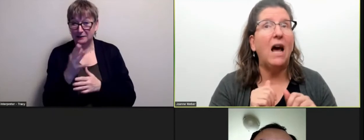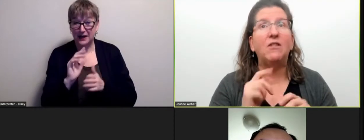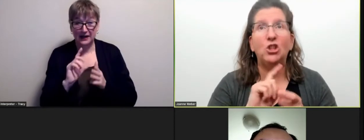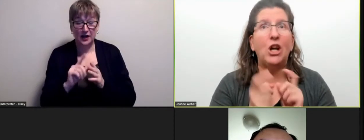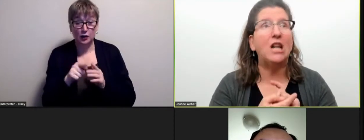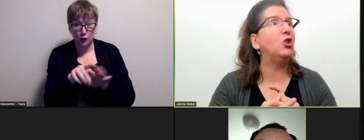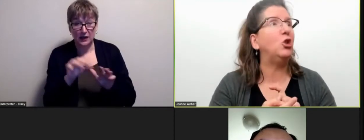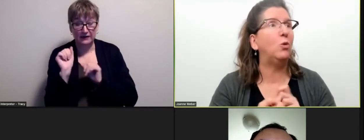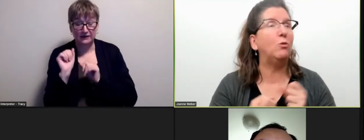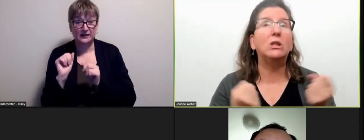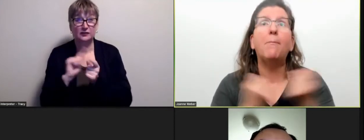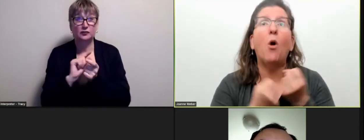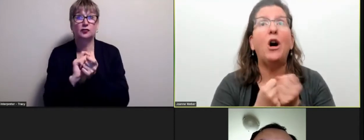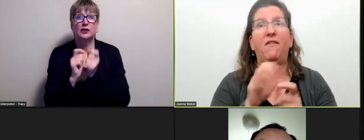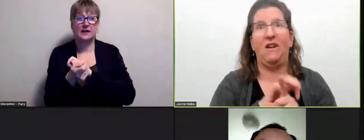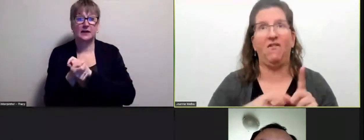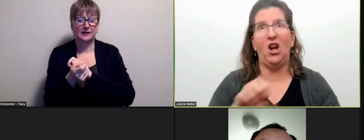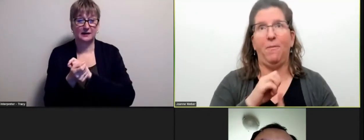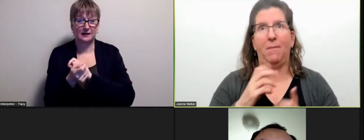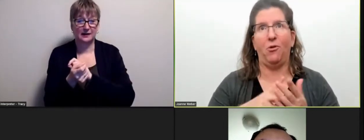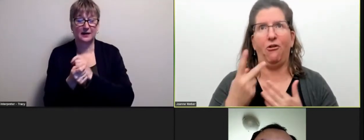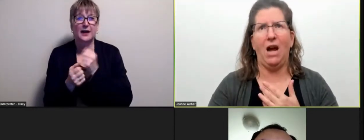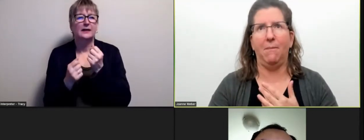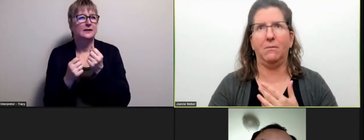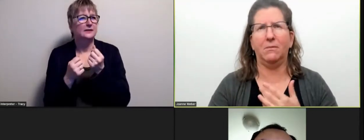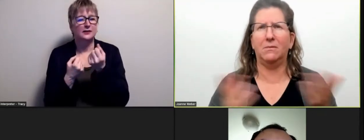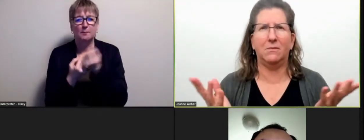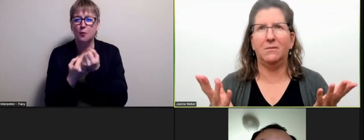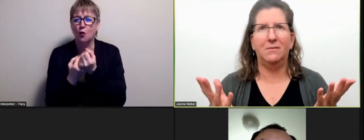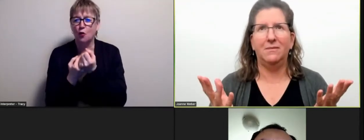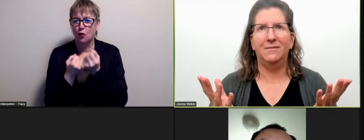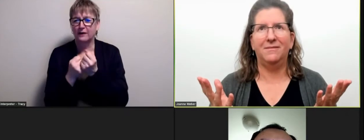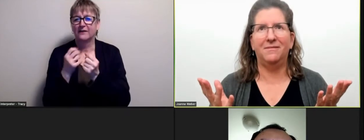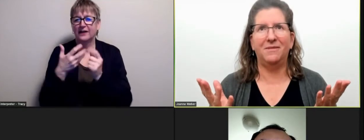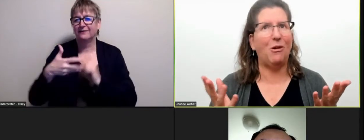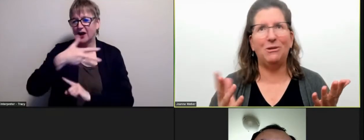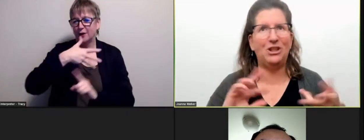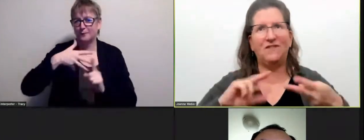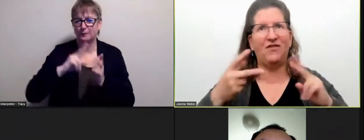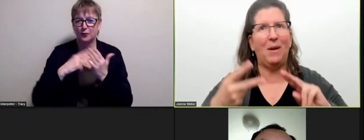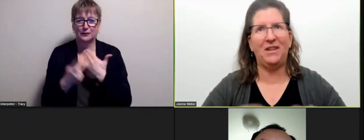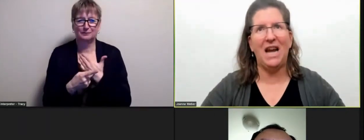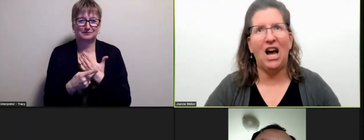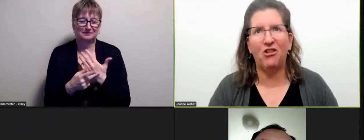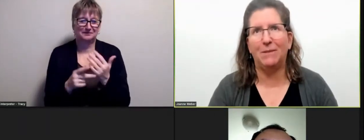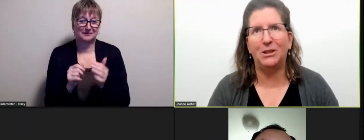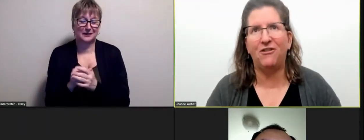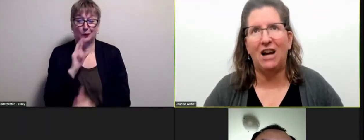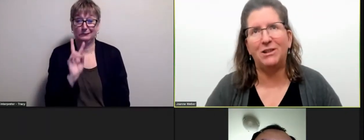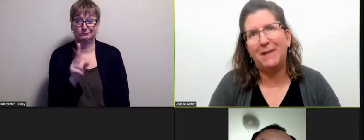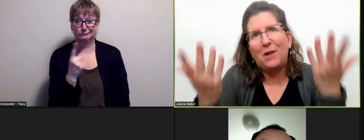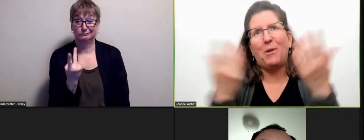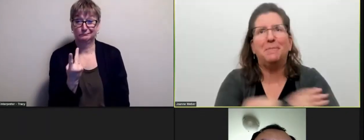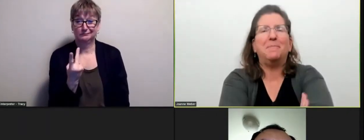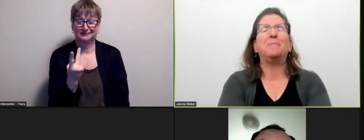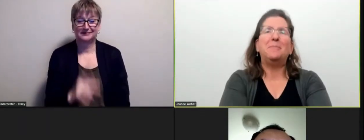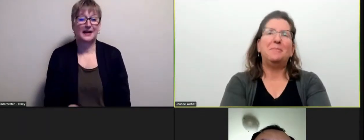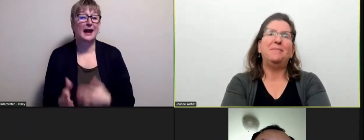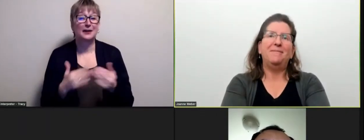it changed to Supportive Environment Program. So it just flipped the acronyms around, but anyways.